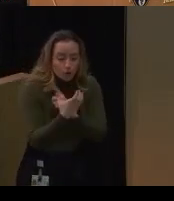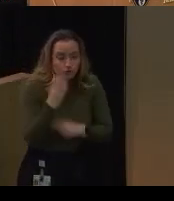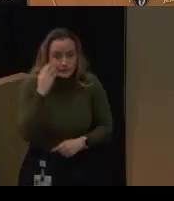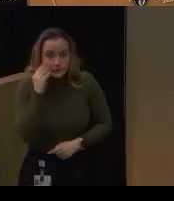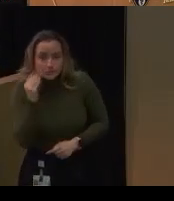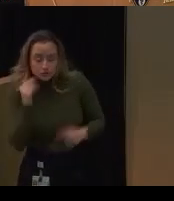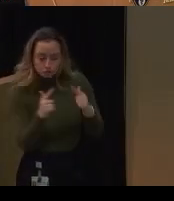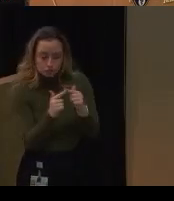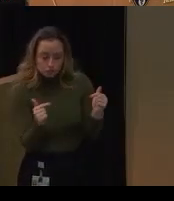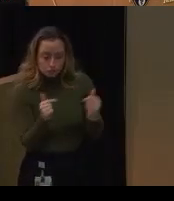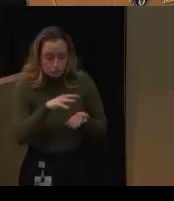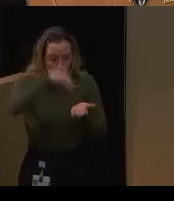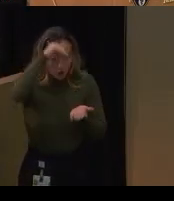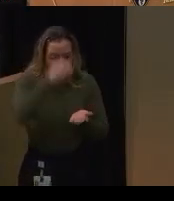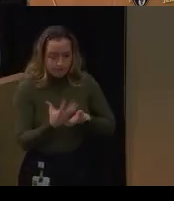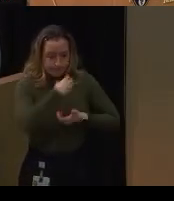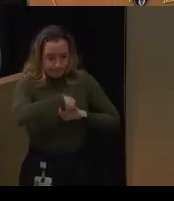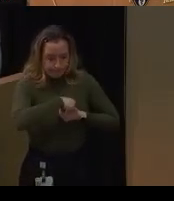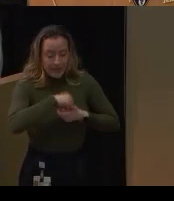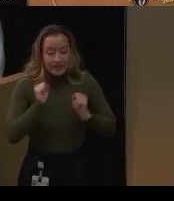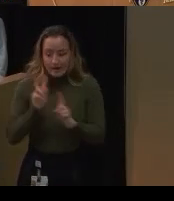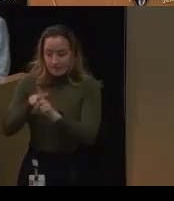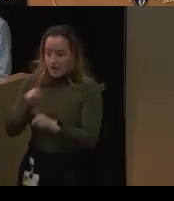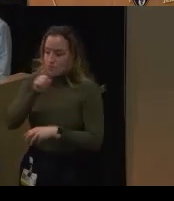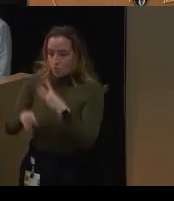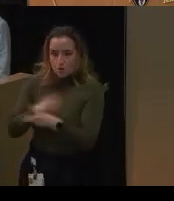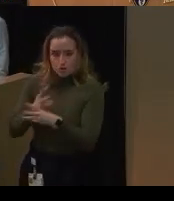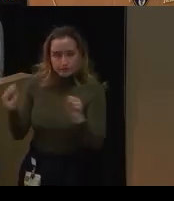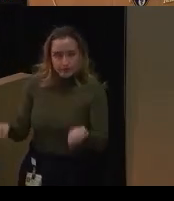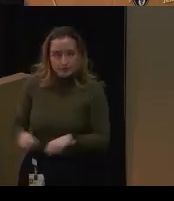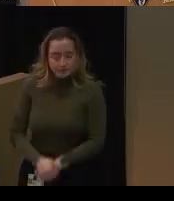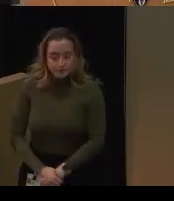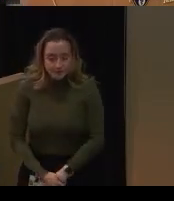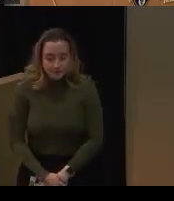a way that we can use to our benefit in real world social interaction okay so do we have